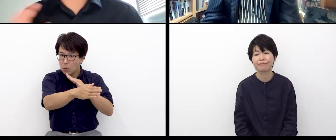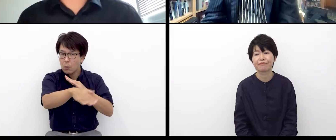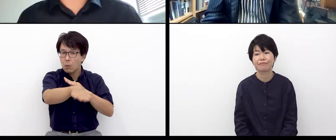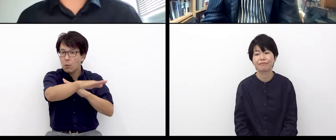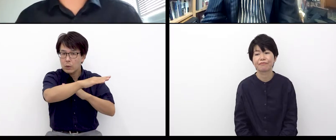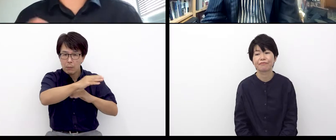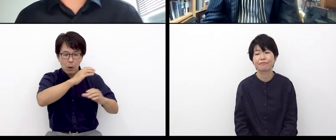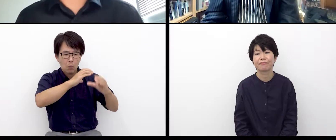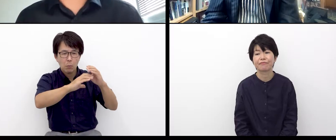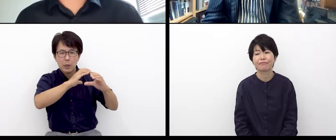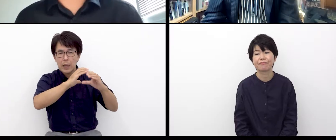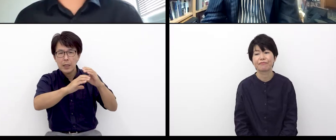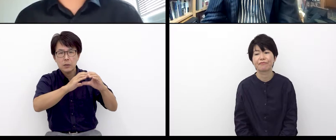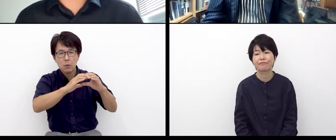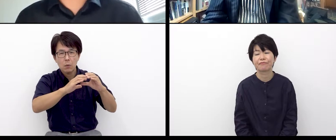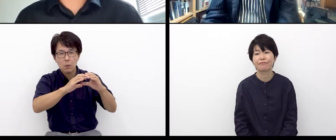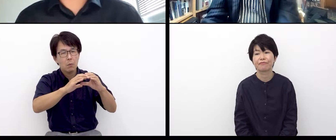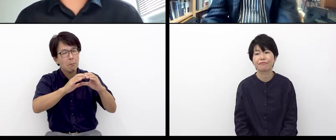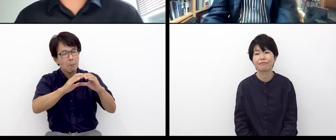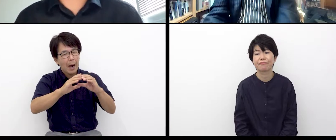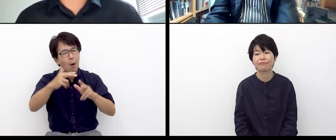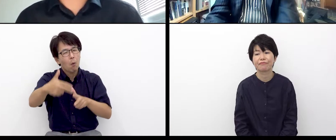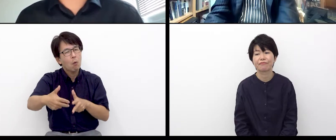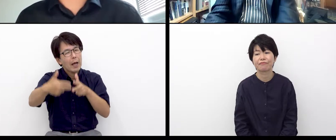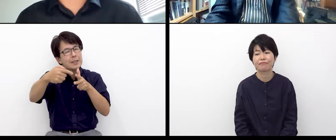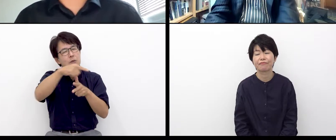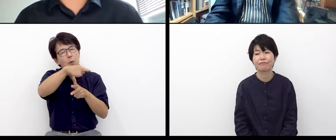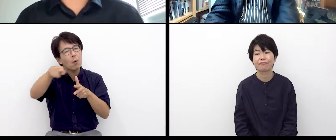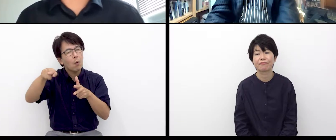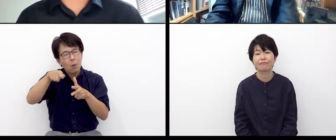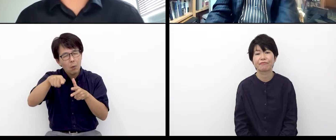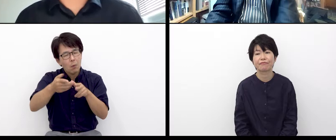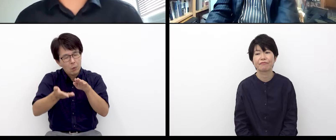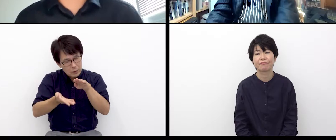good in that kind of communication?